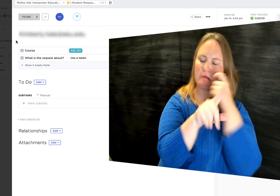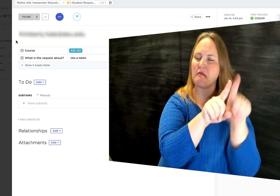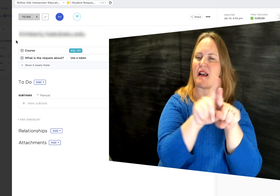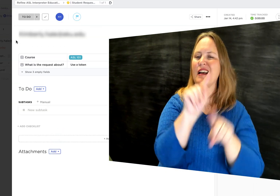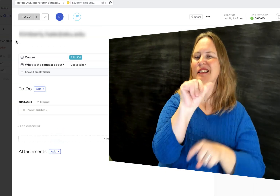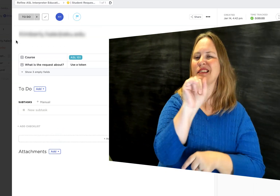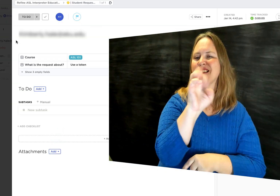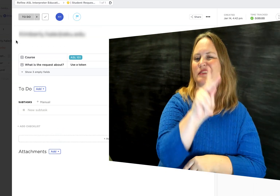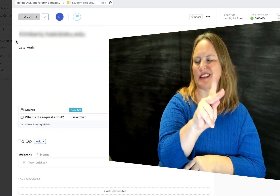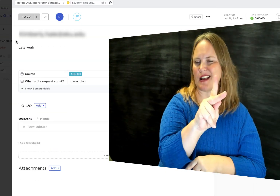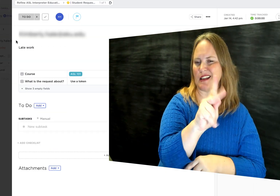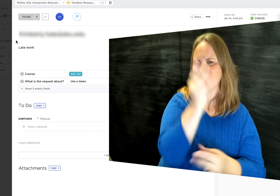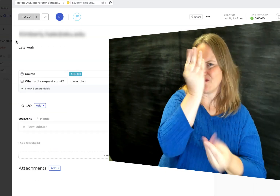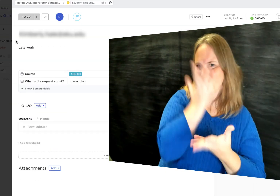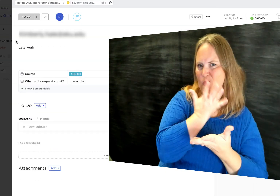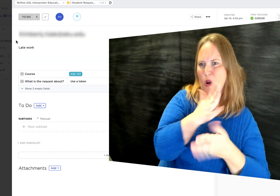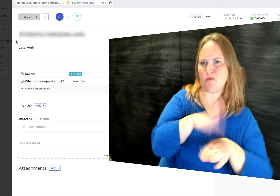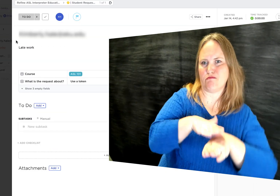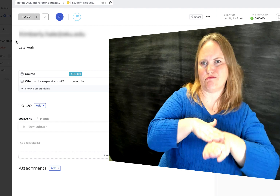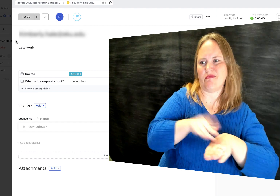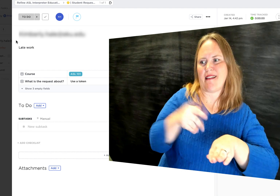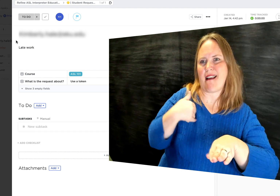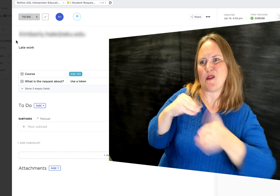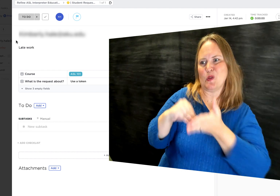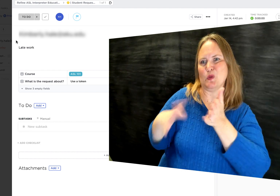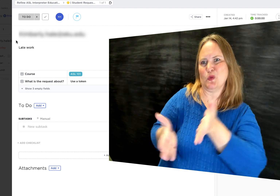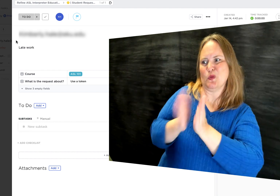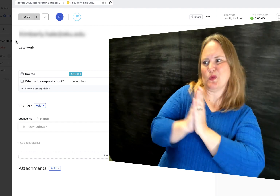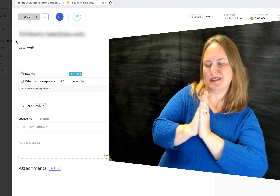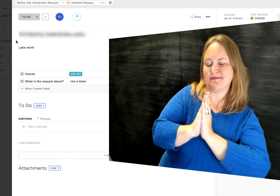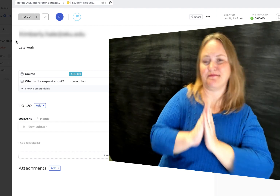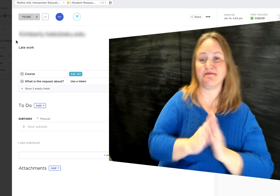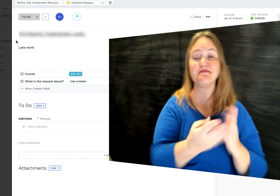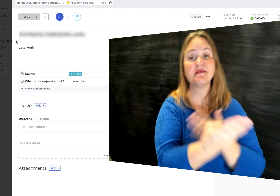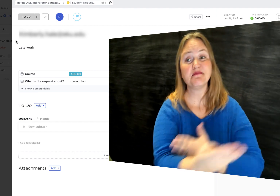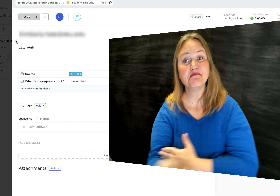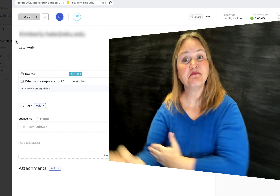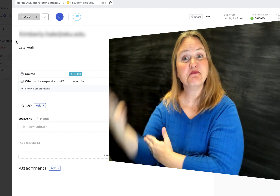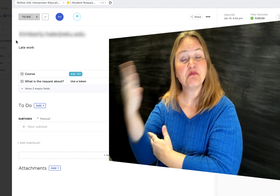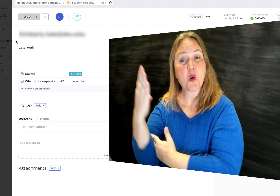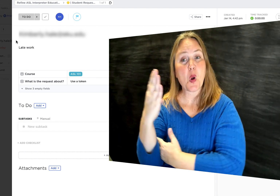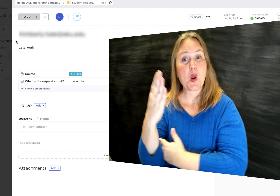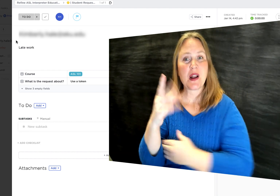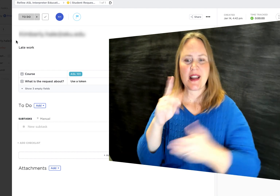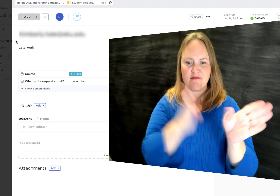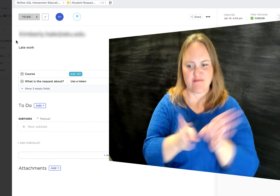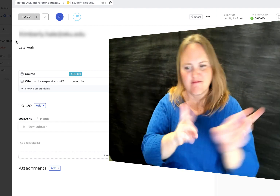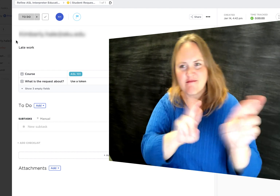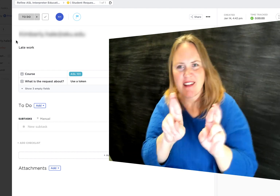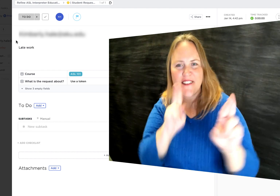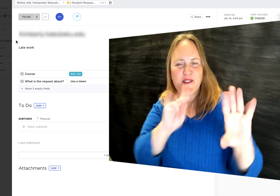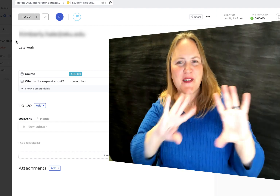and it shows up in my notifications that I have a new request from a student. I check these each morning during my morning ritual